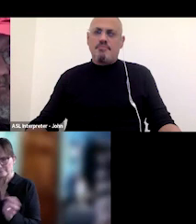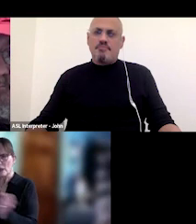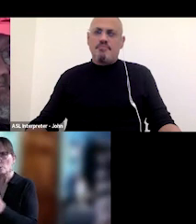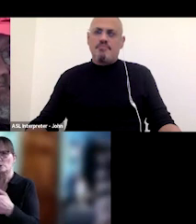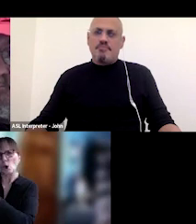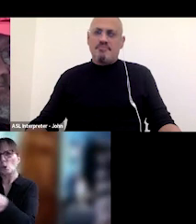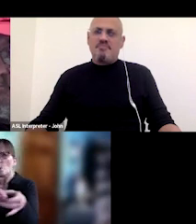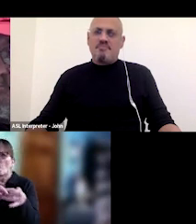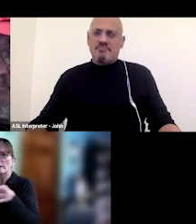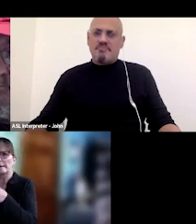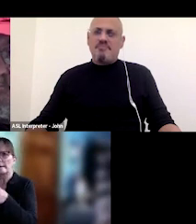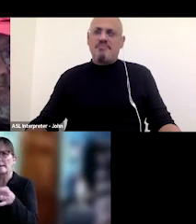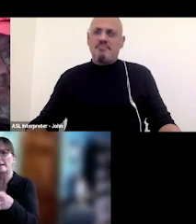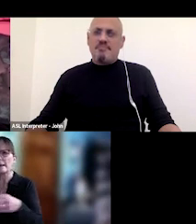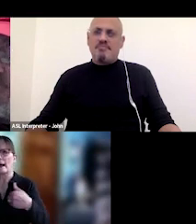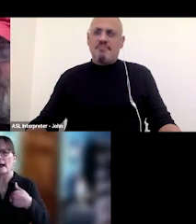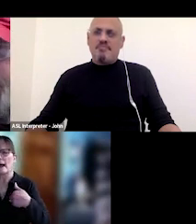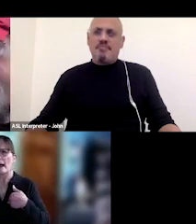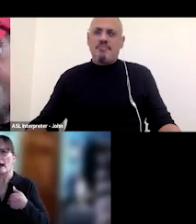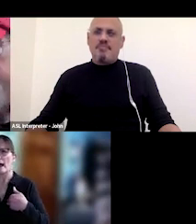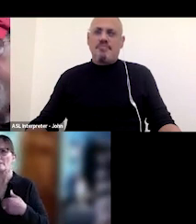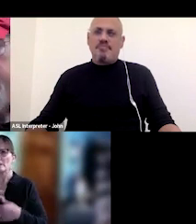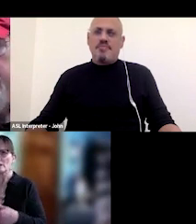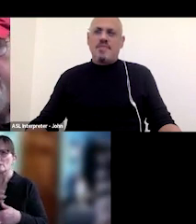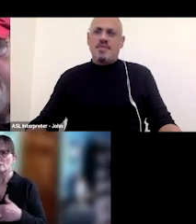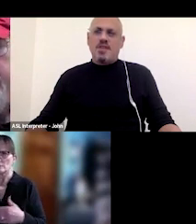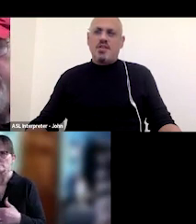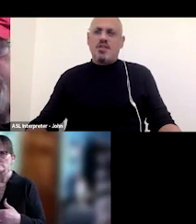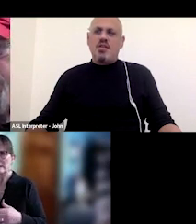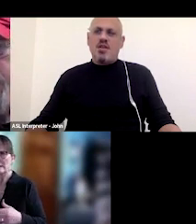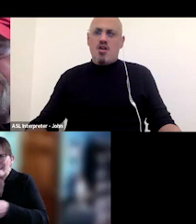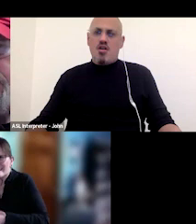having the heart care that he needed. He didn't know,